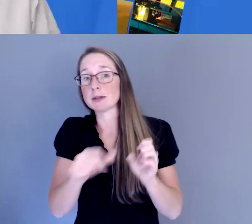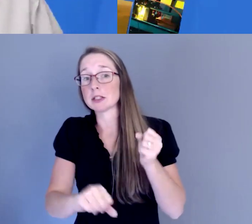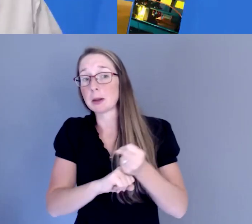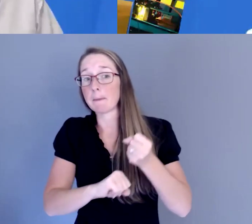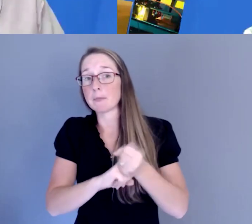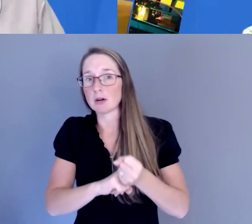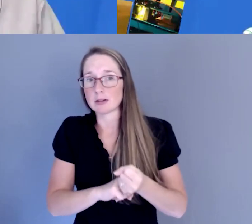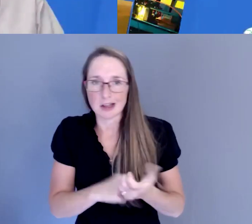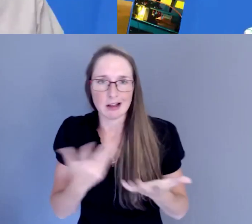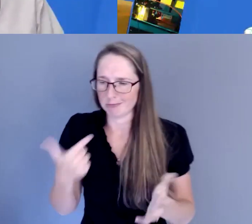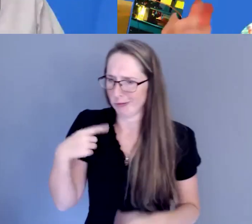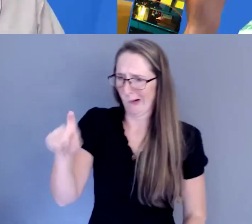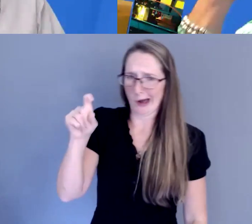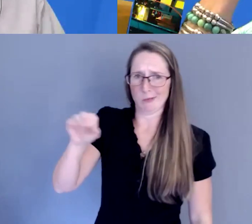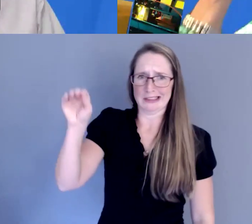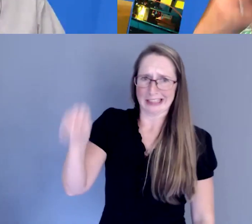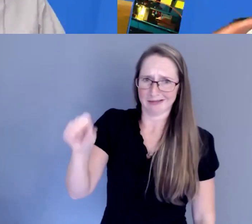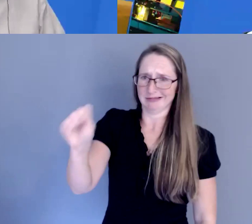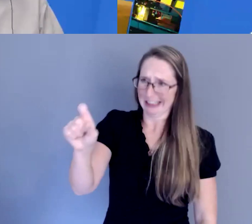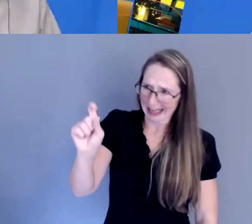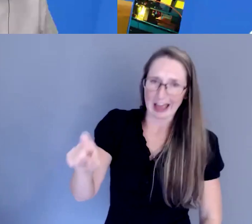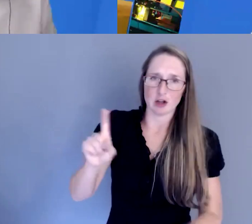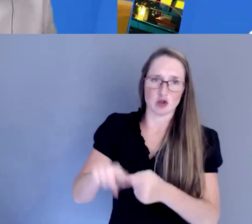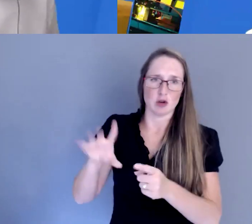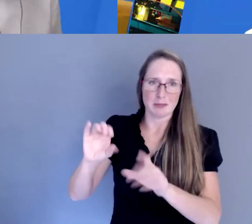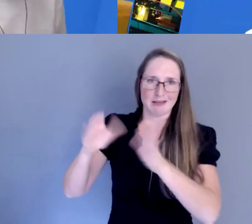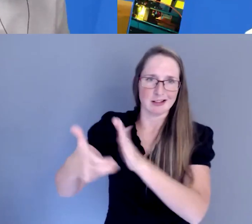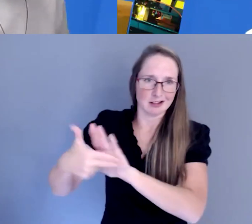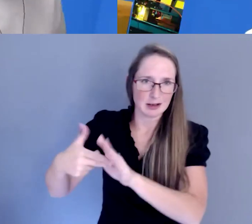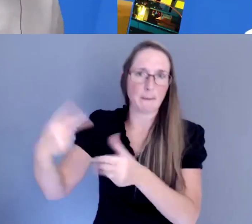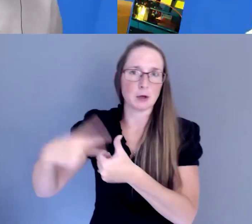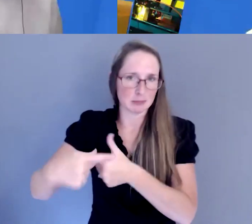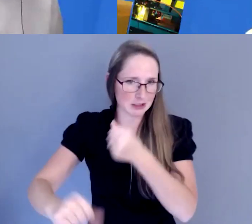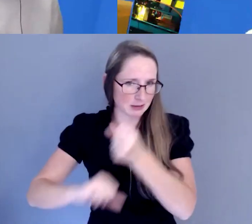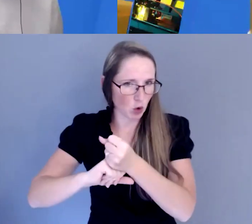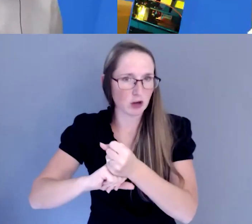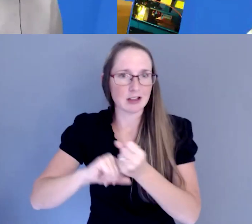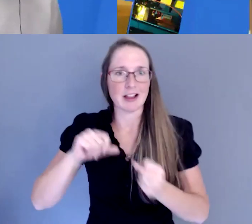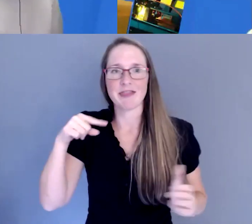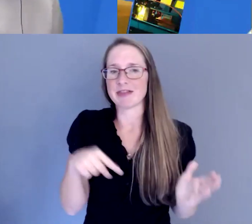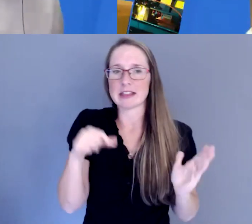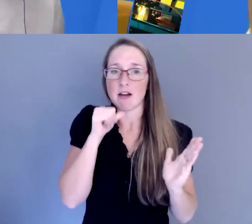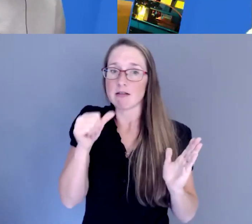Jean Feldman: A 100%. It has to be categorized as participants for. This is not for employee.